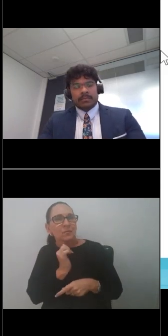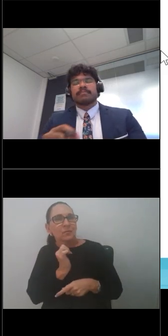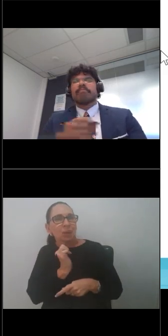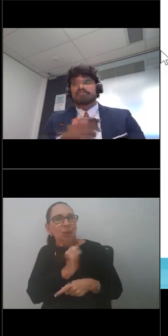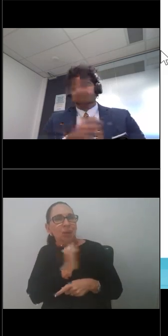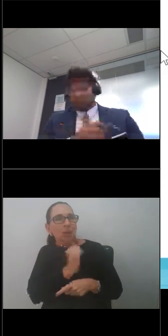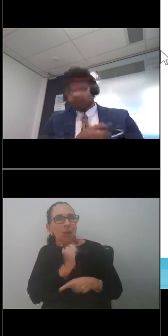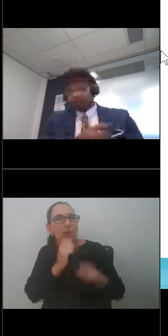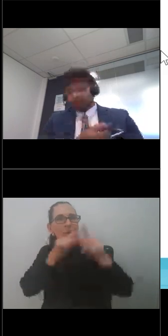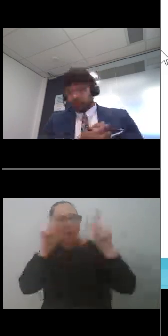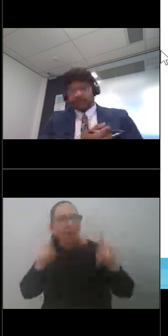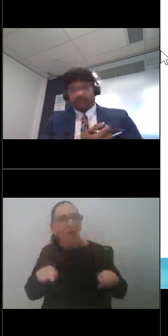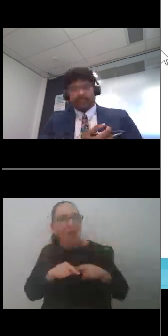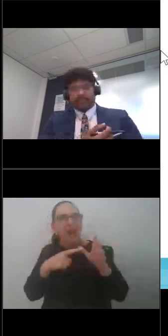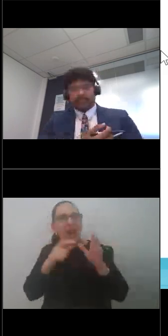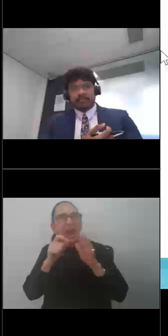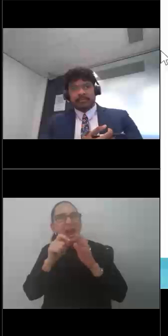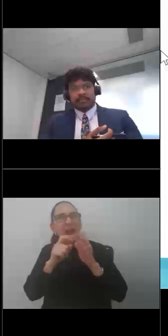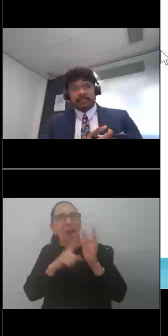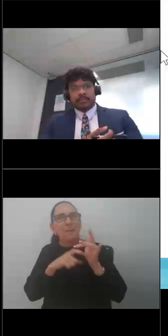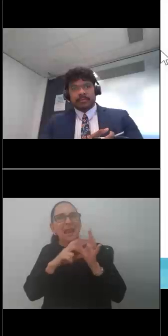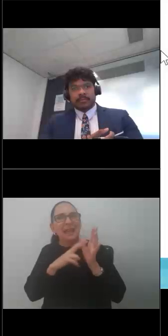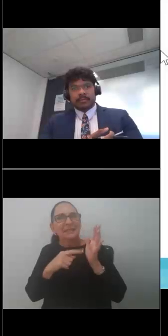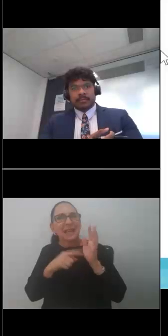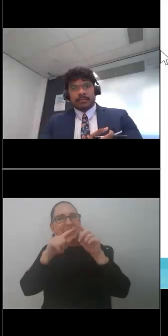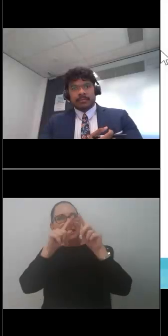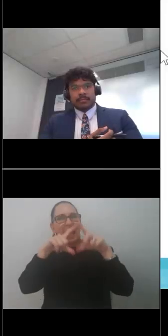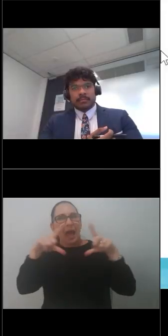applicant card is incorrect and I'm like oh okay and because one of the things I do say